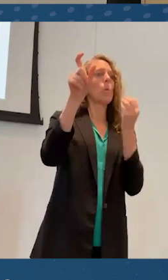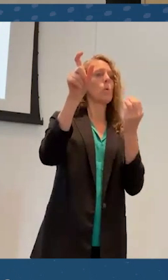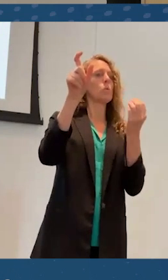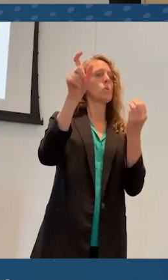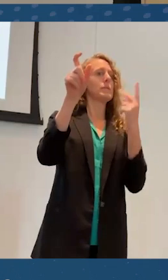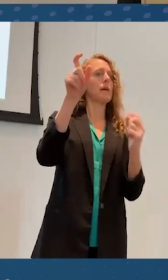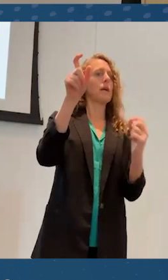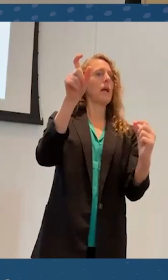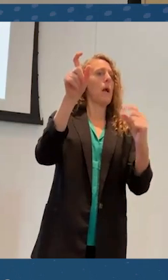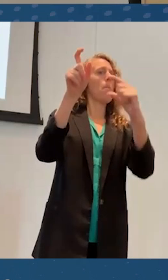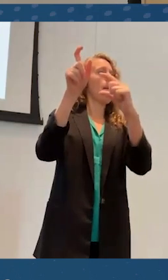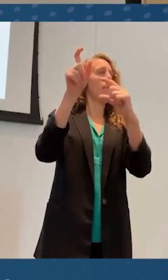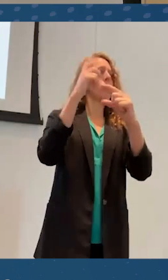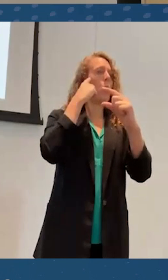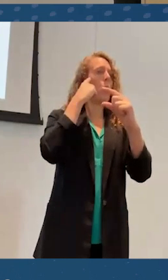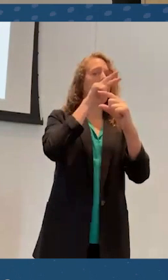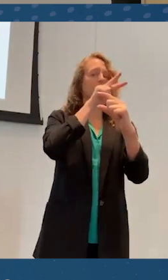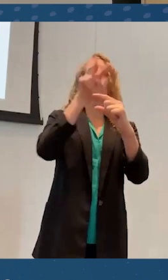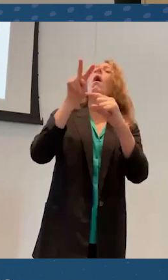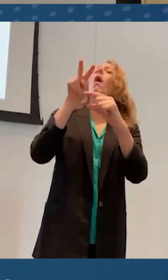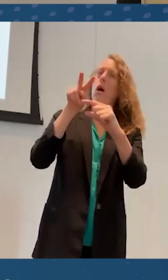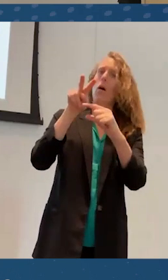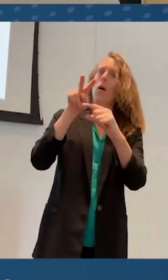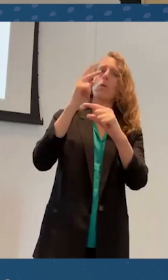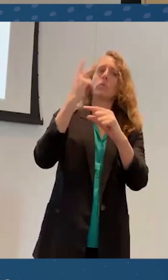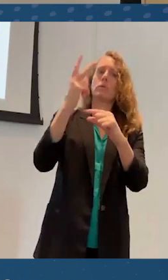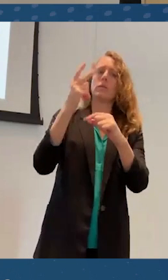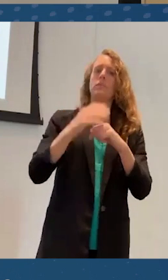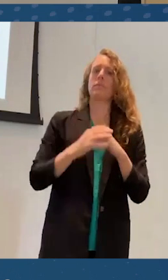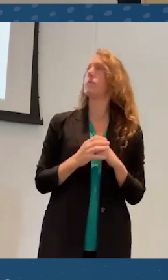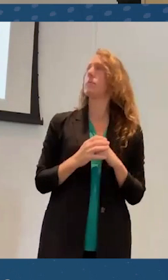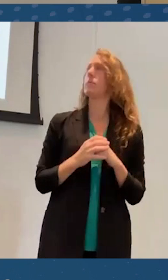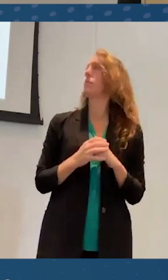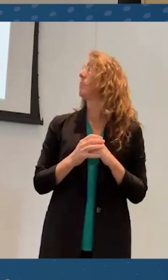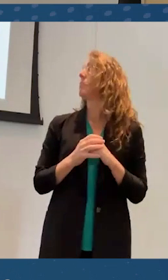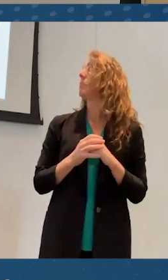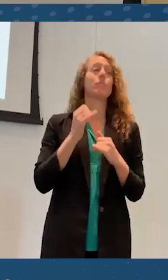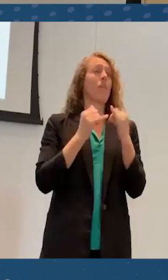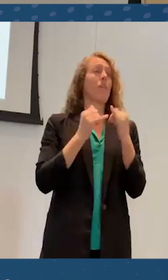Finally, we come to the biggest issue with placing subtitles in the world, occlusion.